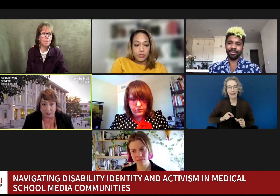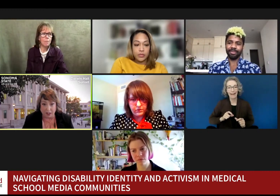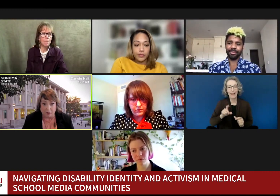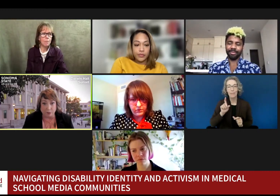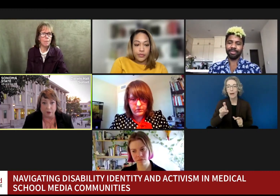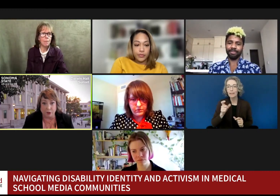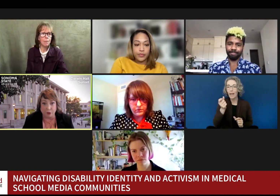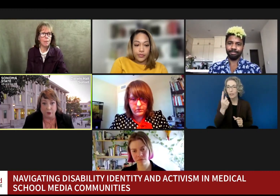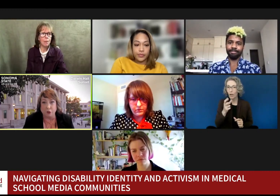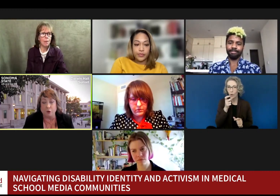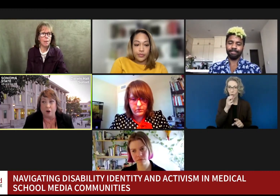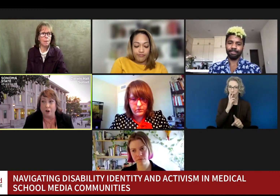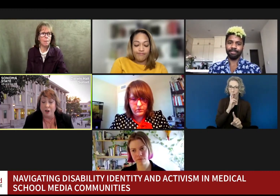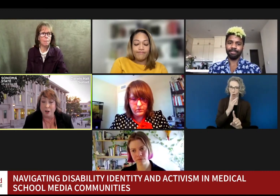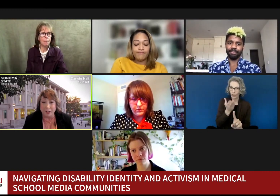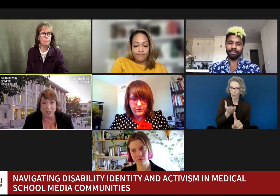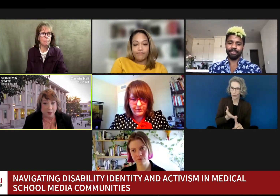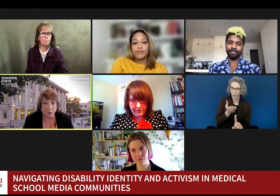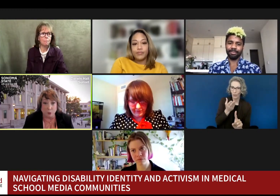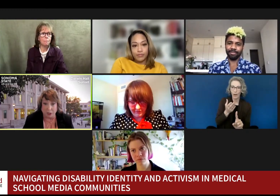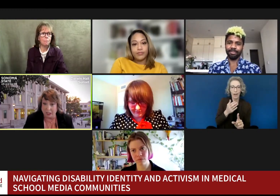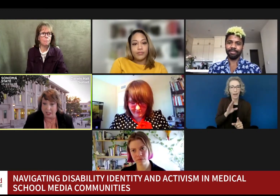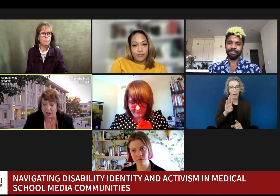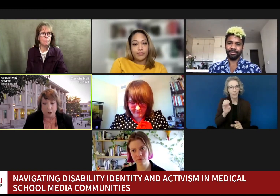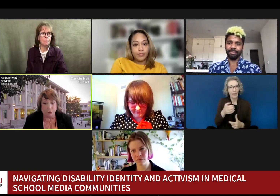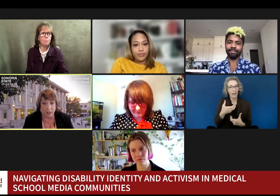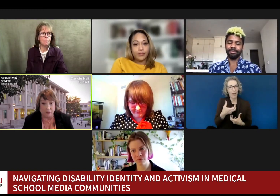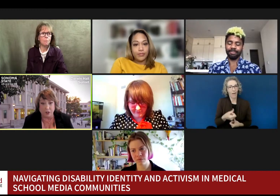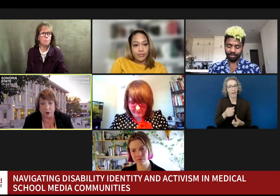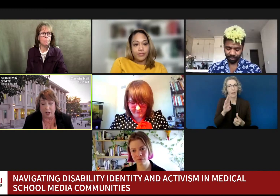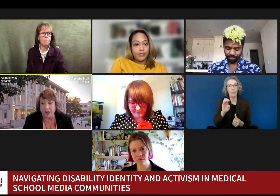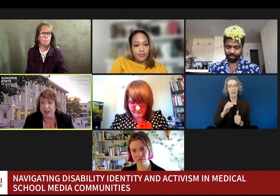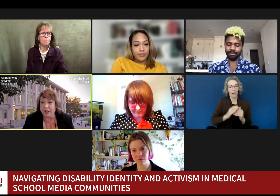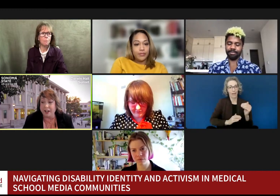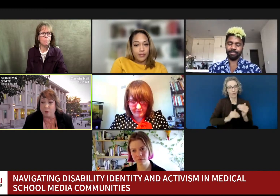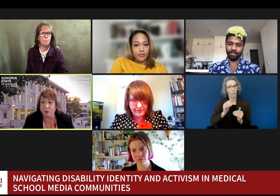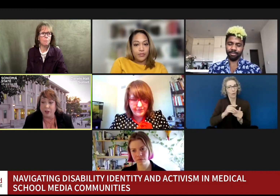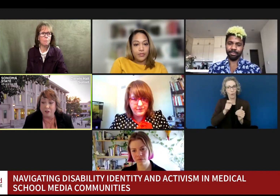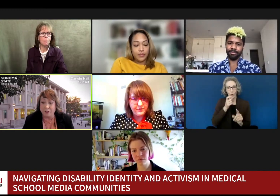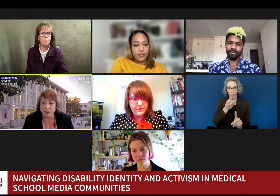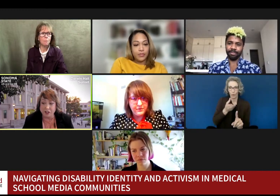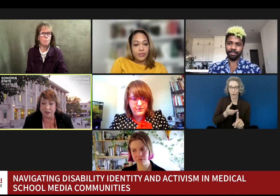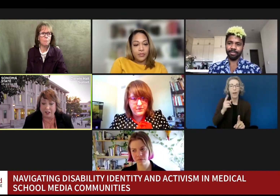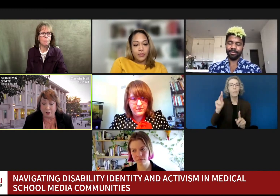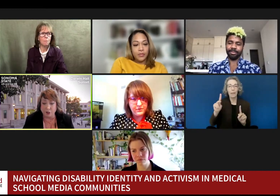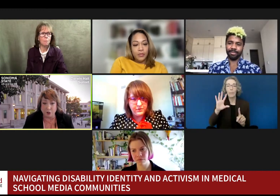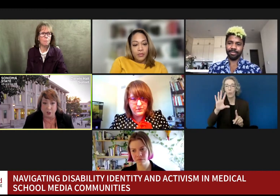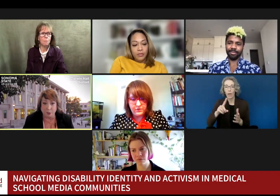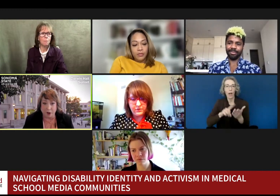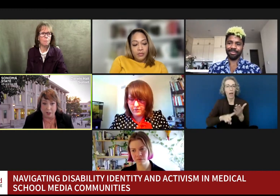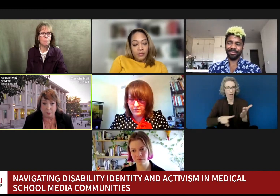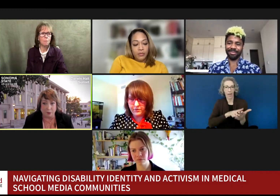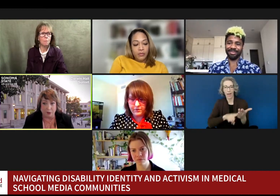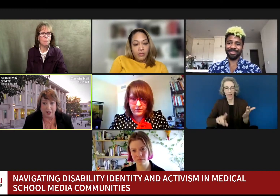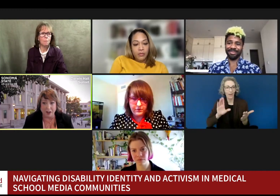comfortable in who you are because people will attack you left and right. Now, when I first started I used to respond to people and